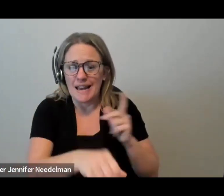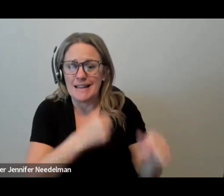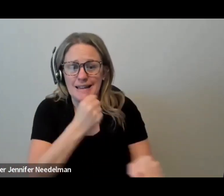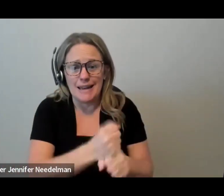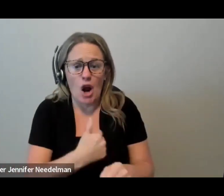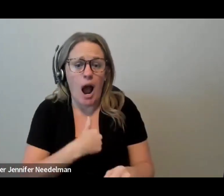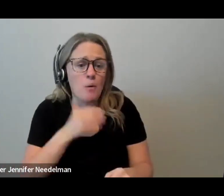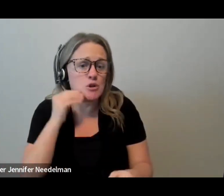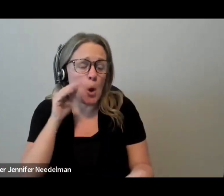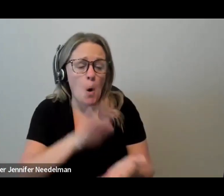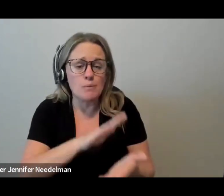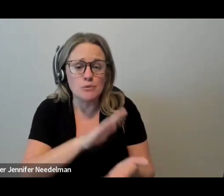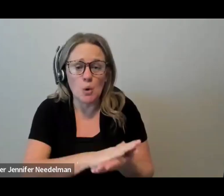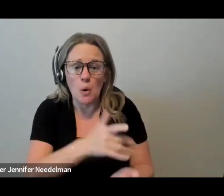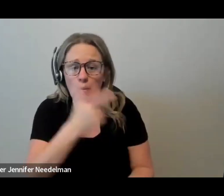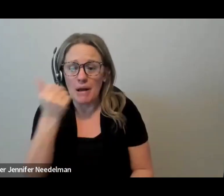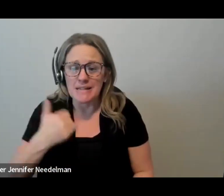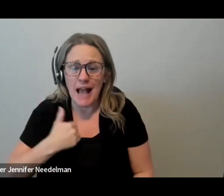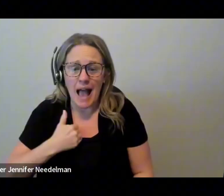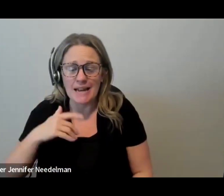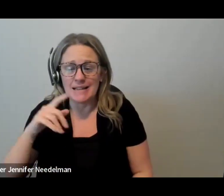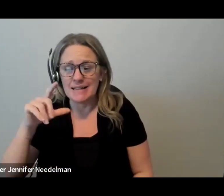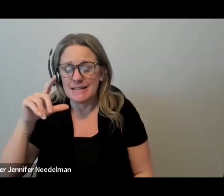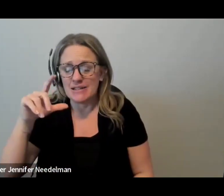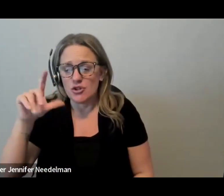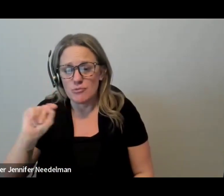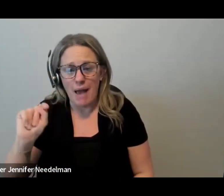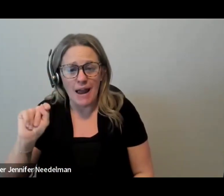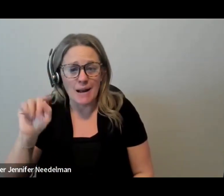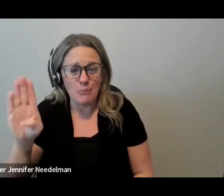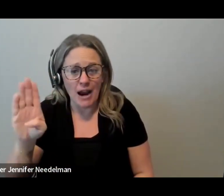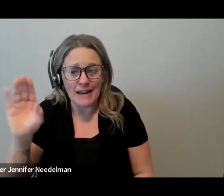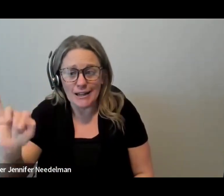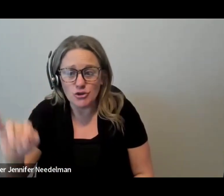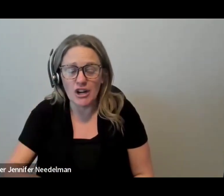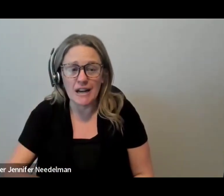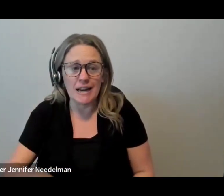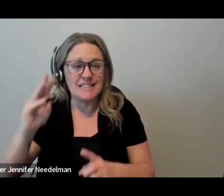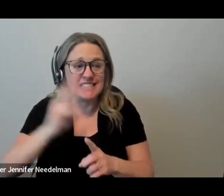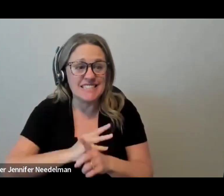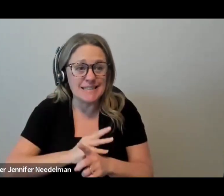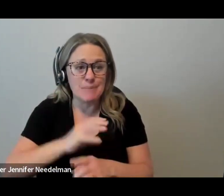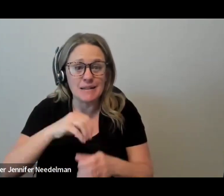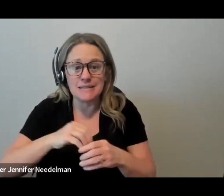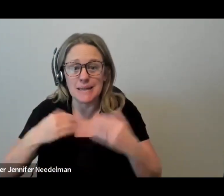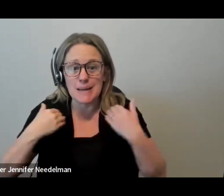because I had a traumatic injury and spent six months in a body cast and in and out of the hospital.